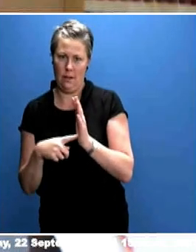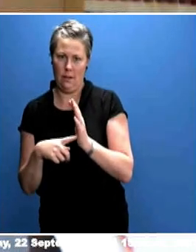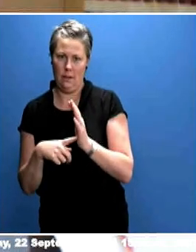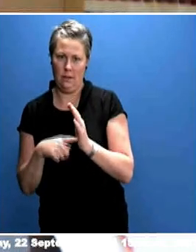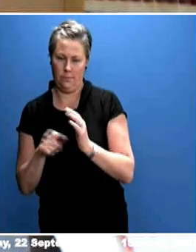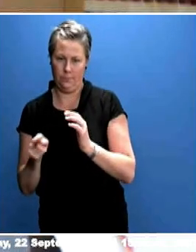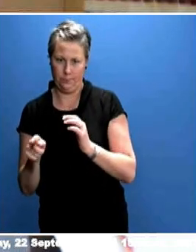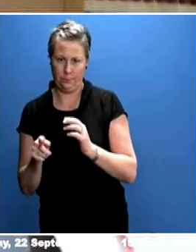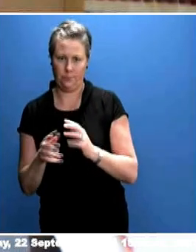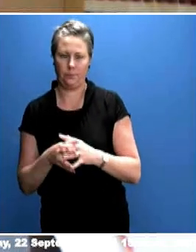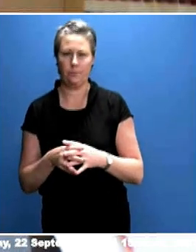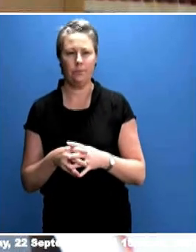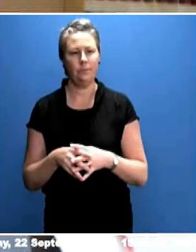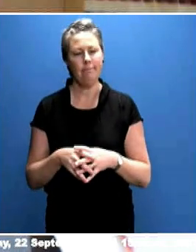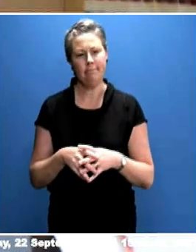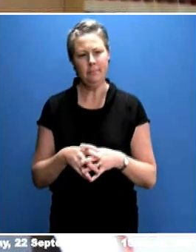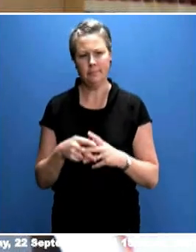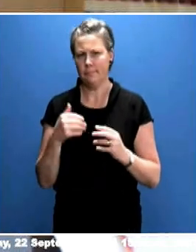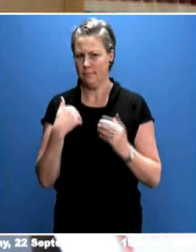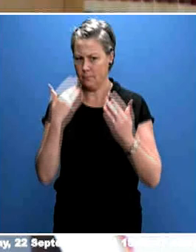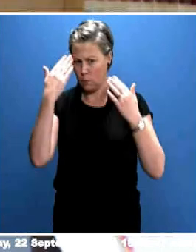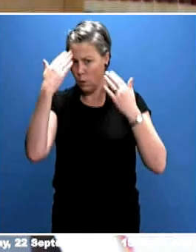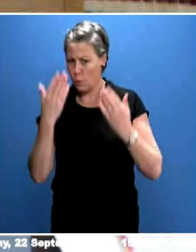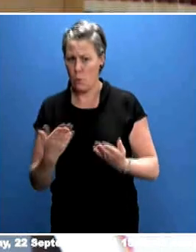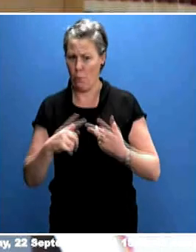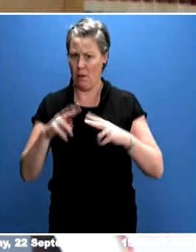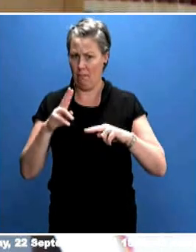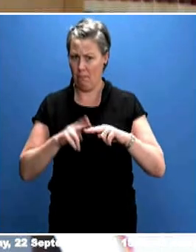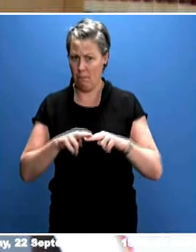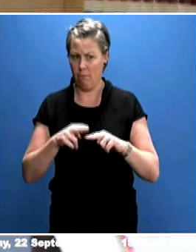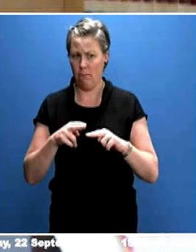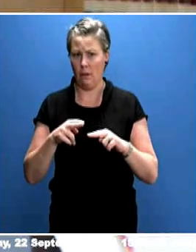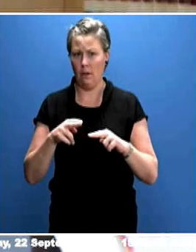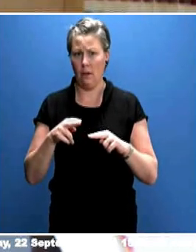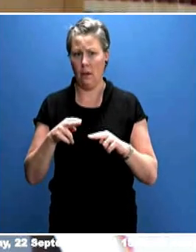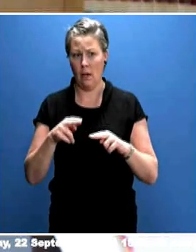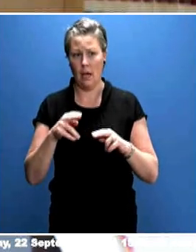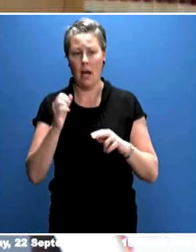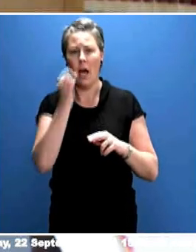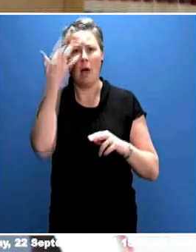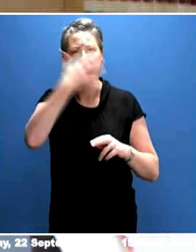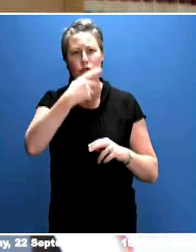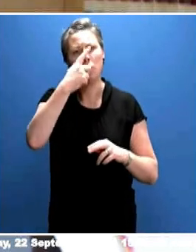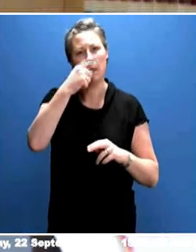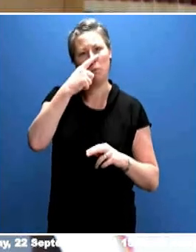I'm not aware of any specific validation with Aboriginal children